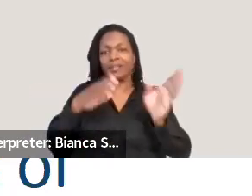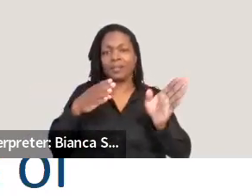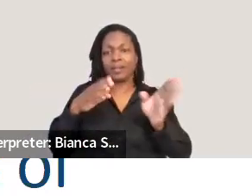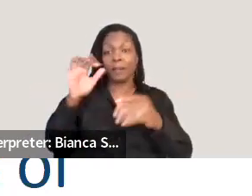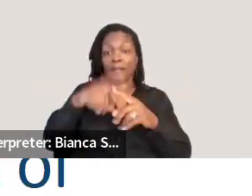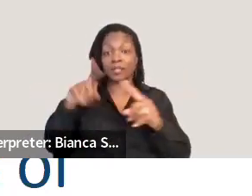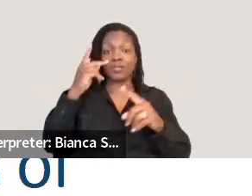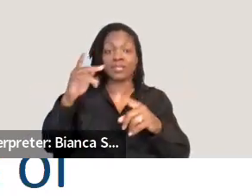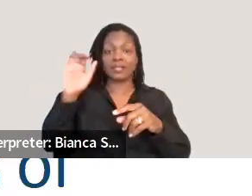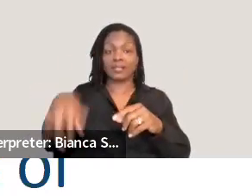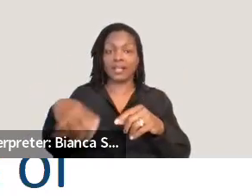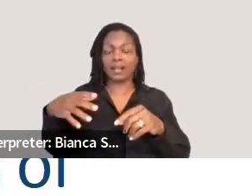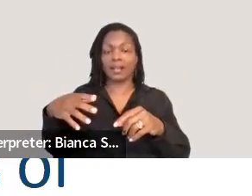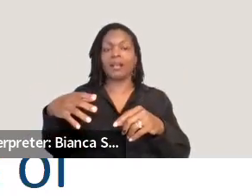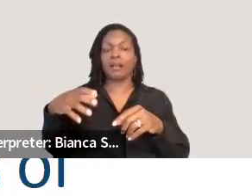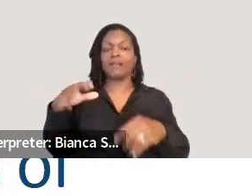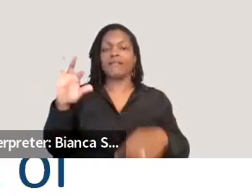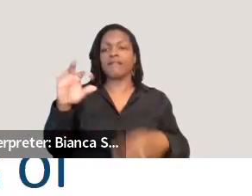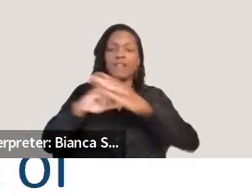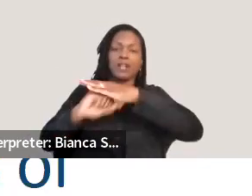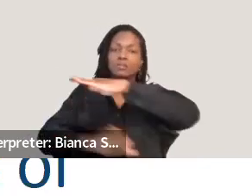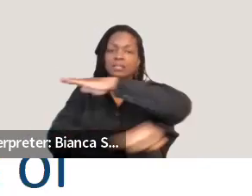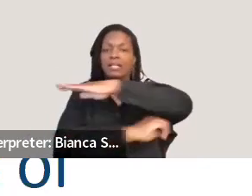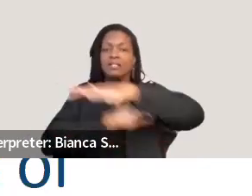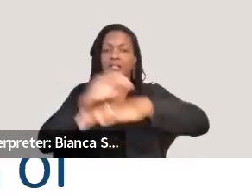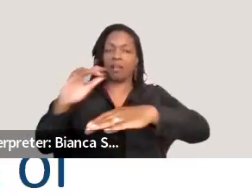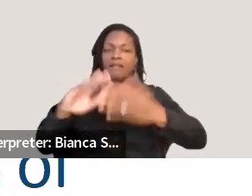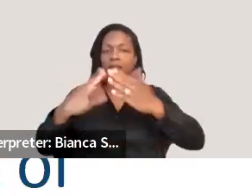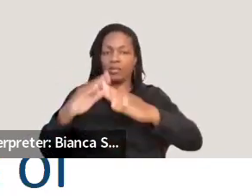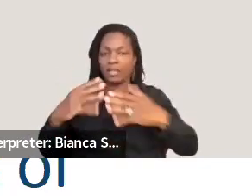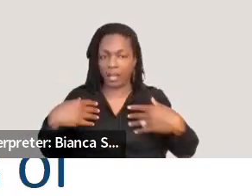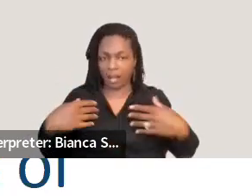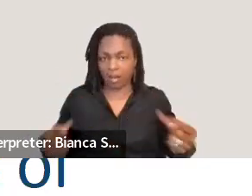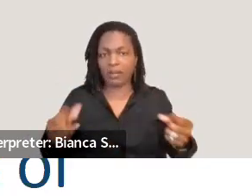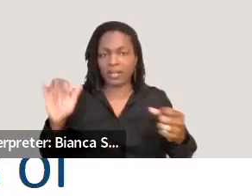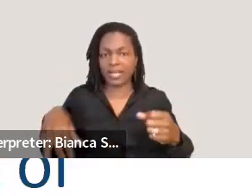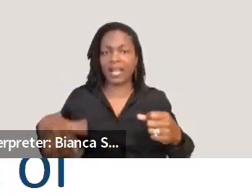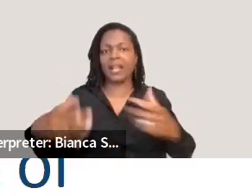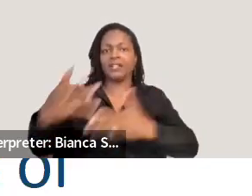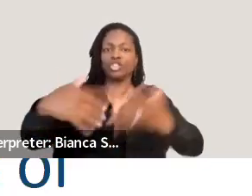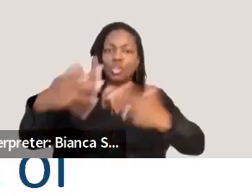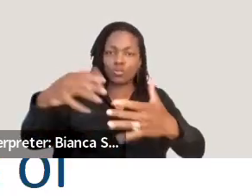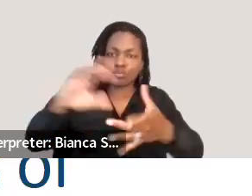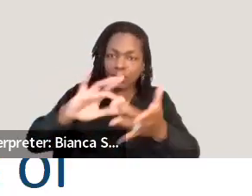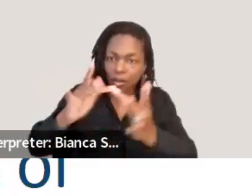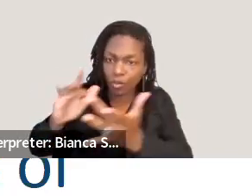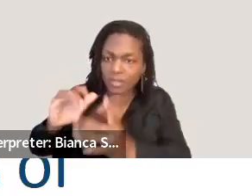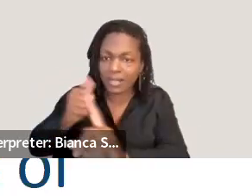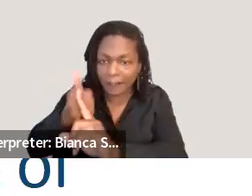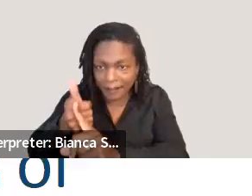So we're looking at how people may impact. Foundations of community health. That's the social networks and trust that is built amongst people within the community.